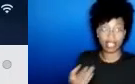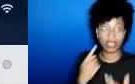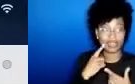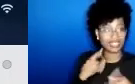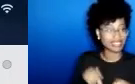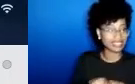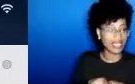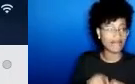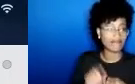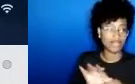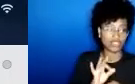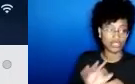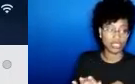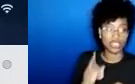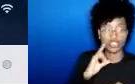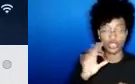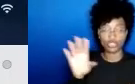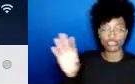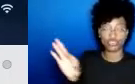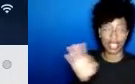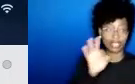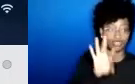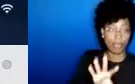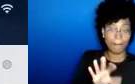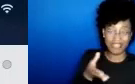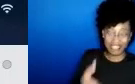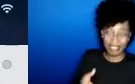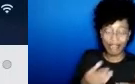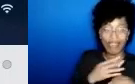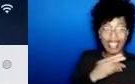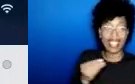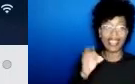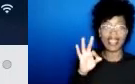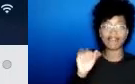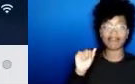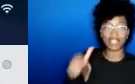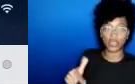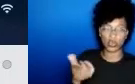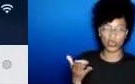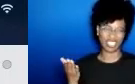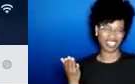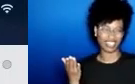07:13:23 . You drag and drop it there. There is also an FAQ here. Just kind of best practices